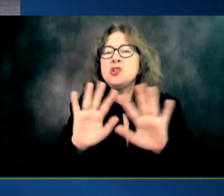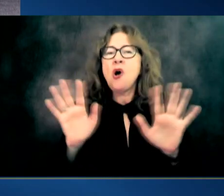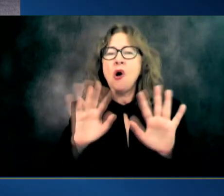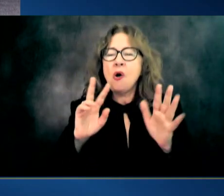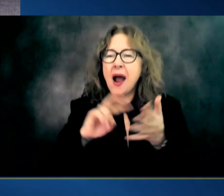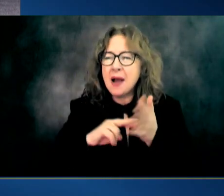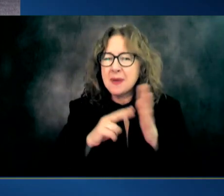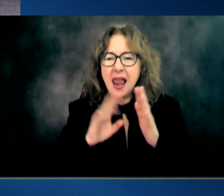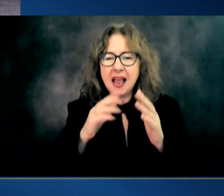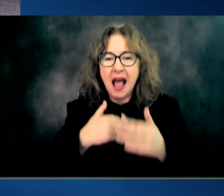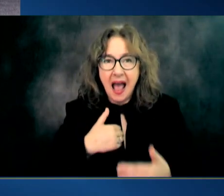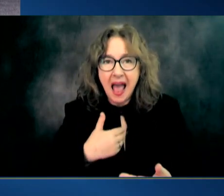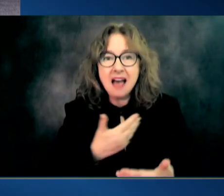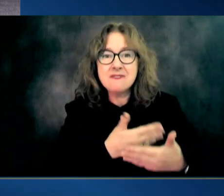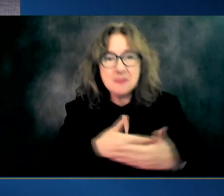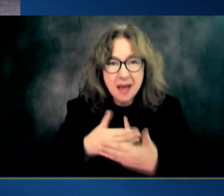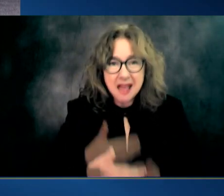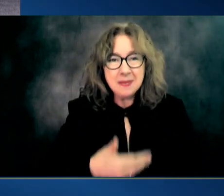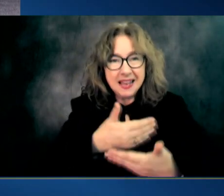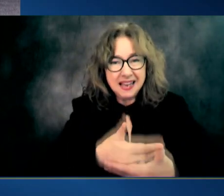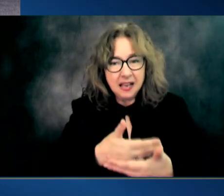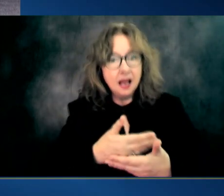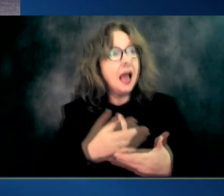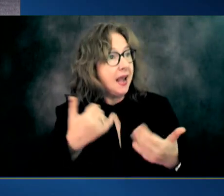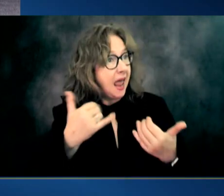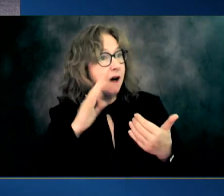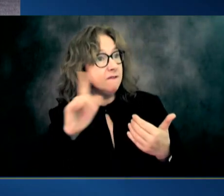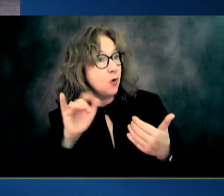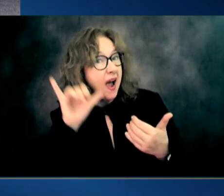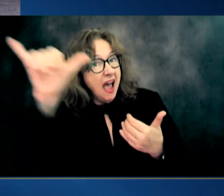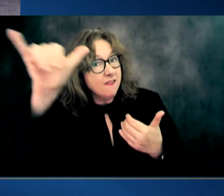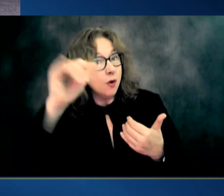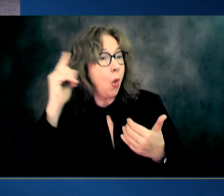Lydia Pecker: The lifetime of worry that you have once your child is alive on Earth. Yeah.